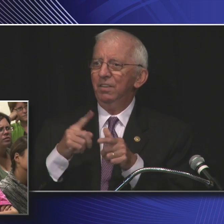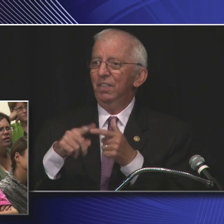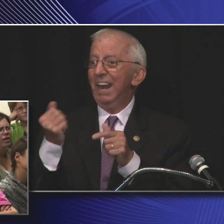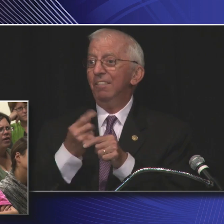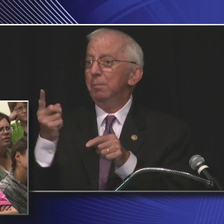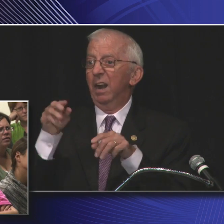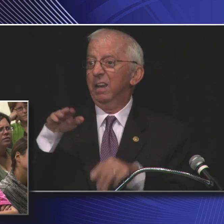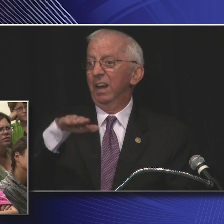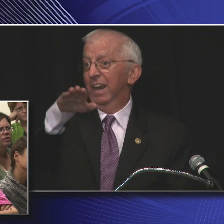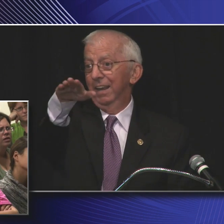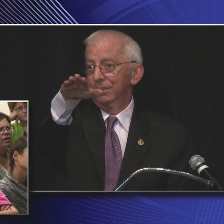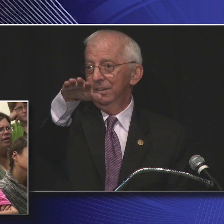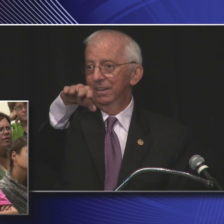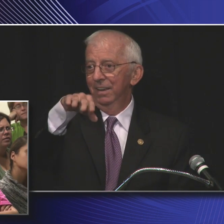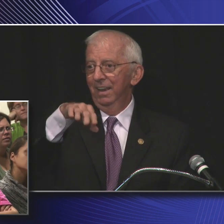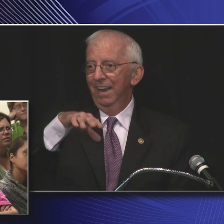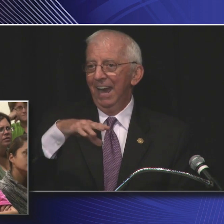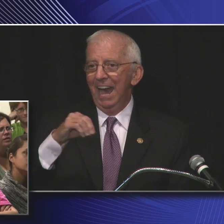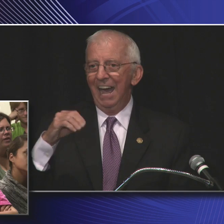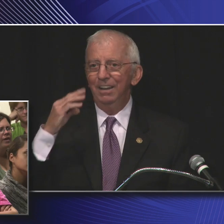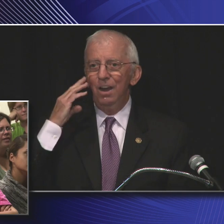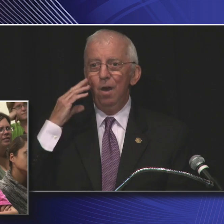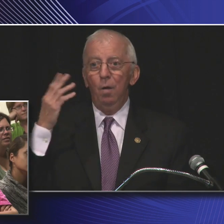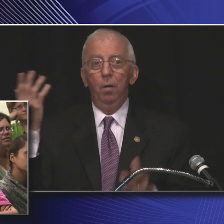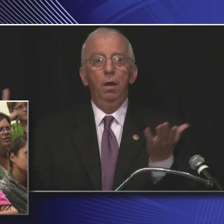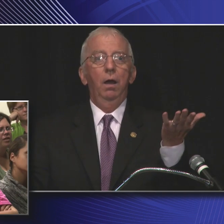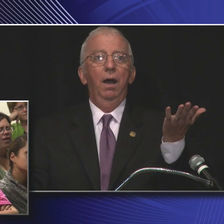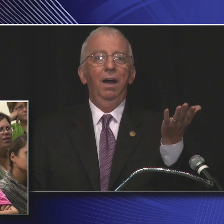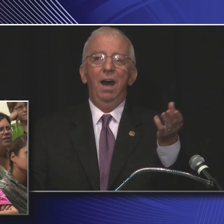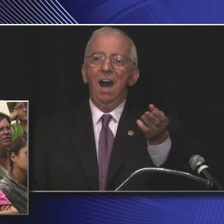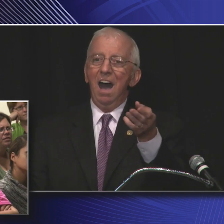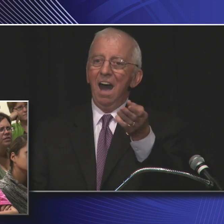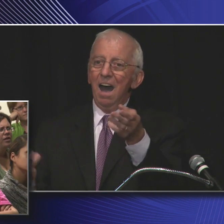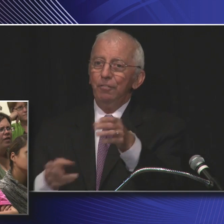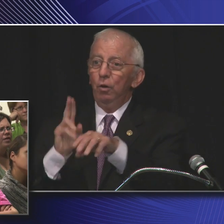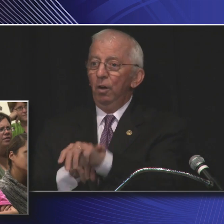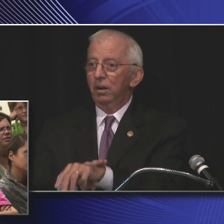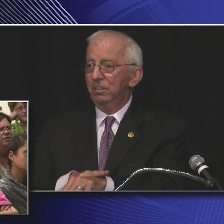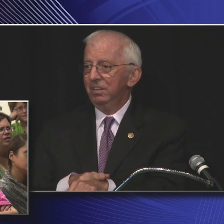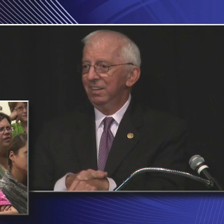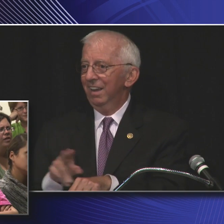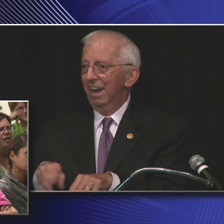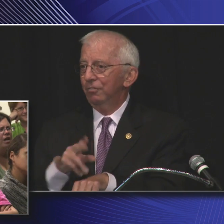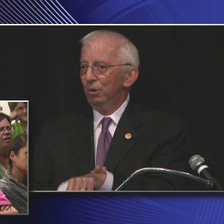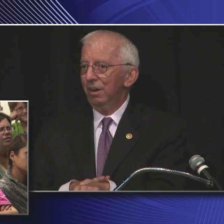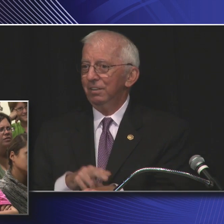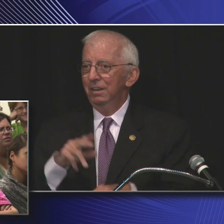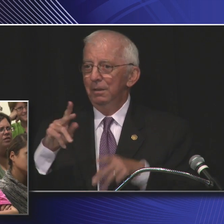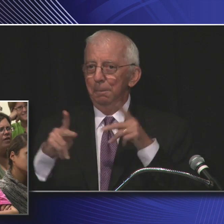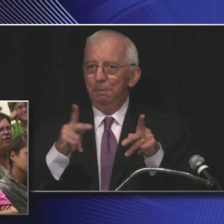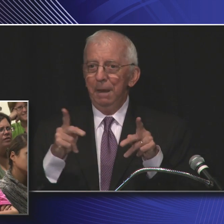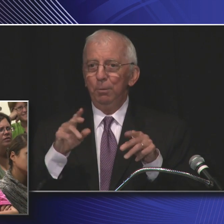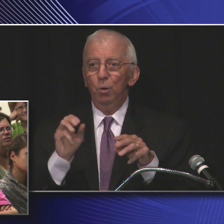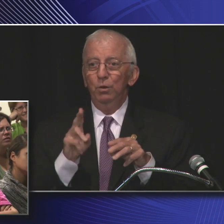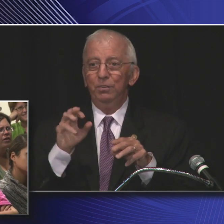Then everybody can get in." And you know, of course, of course, people who use